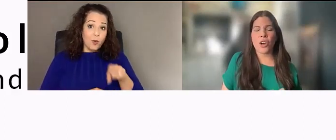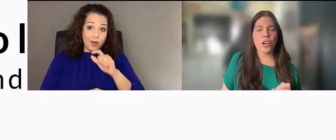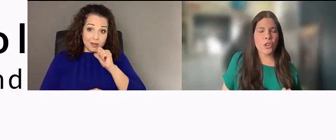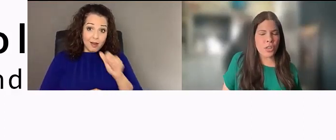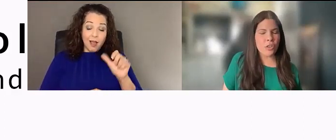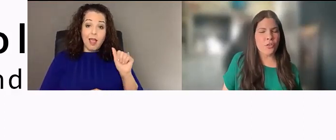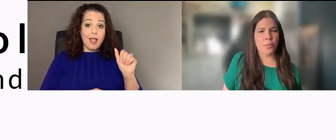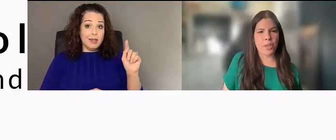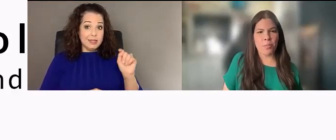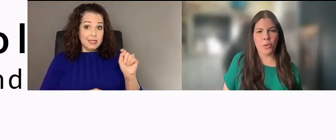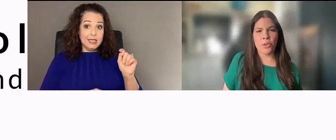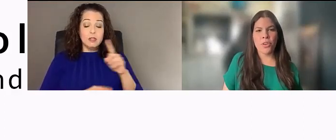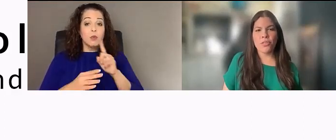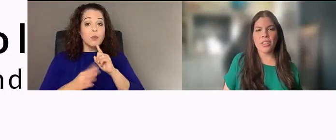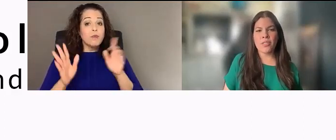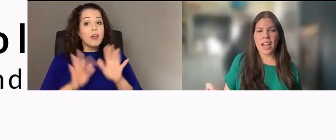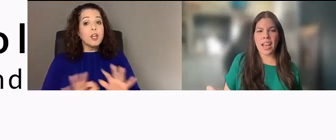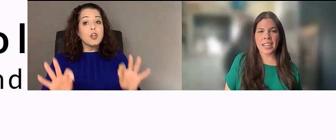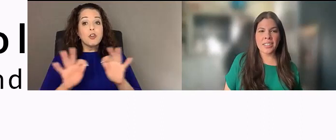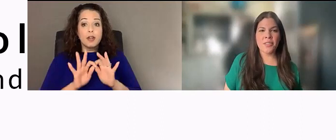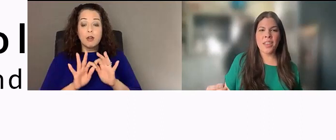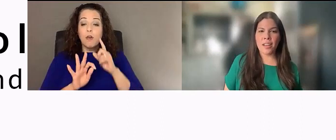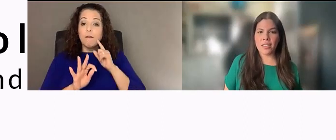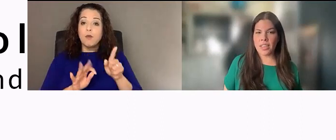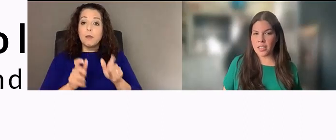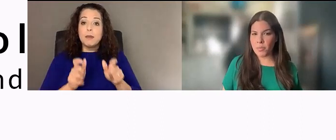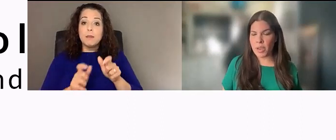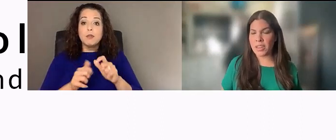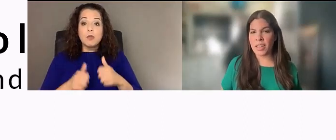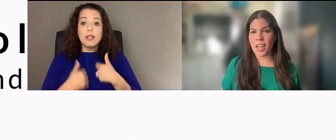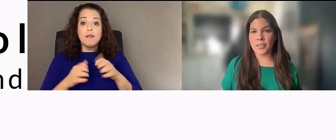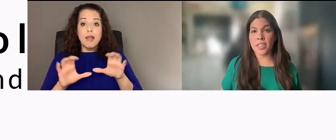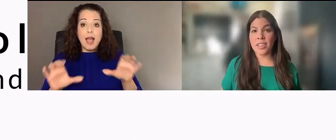are critical for people to live active, healthy, independent lives.